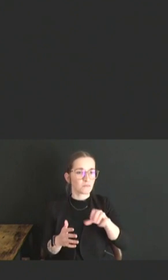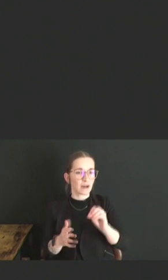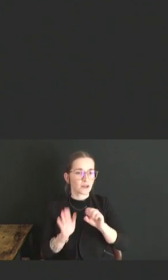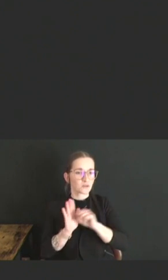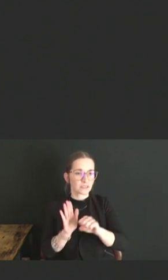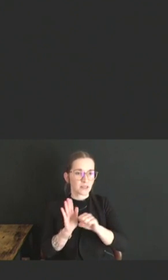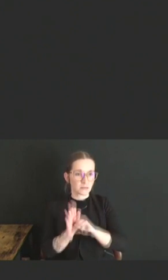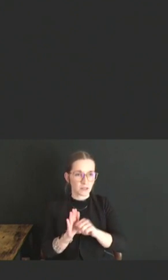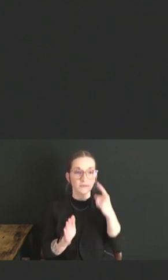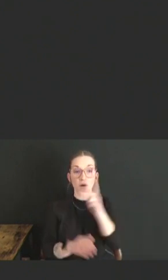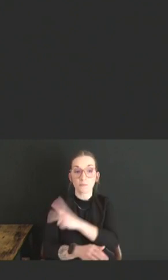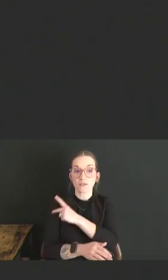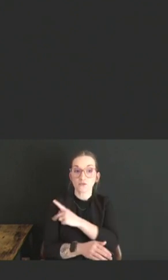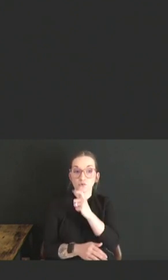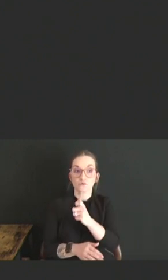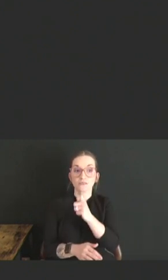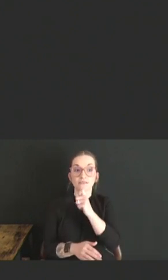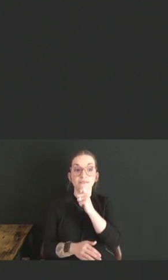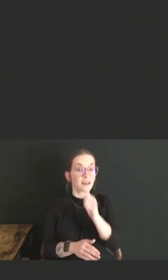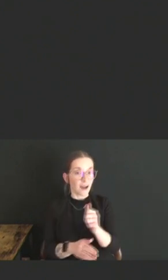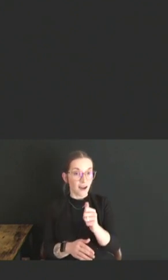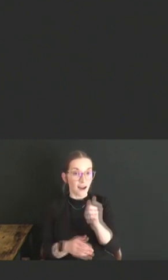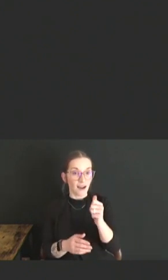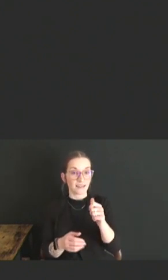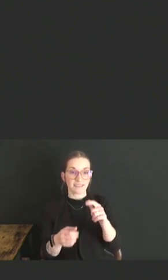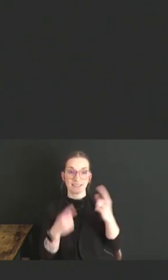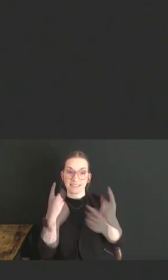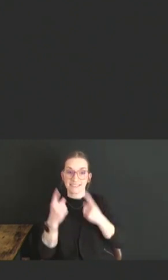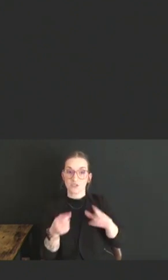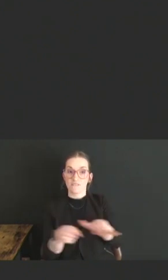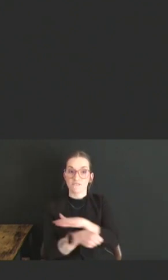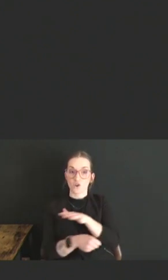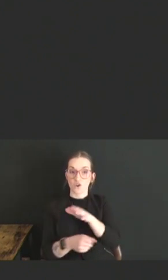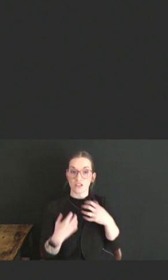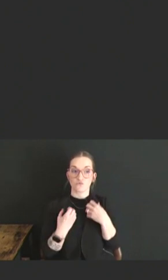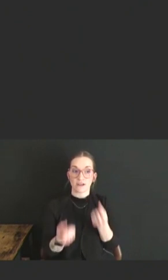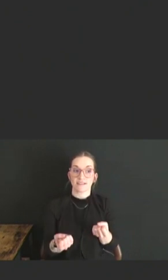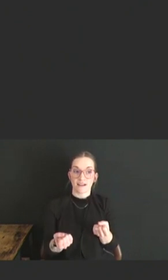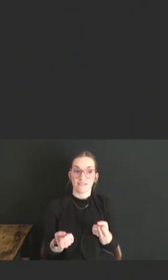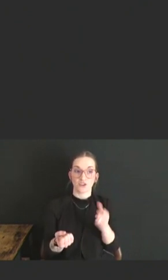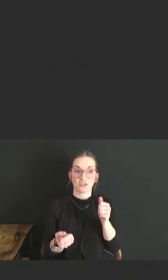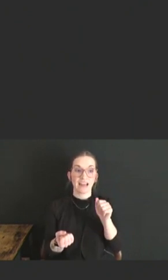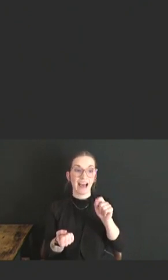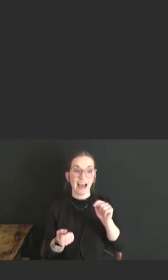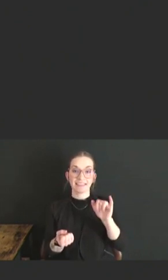healthcare provider at the time of the 90-day follow-up are reported by Kracalik and others.